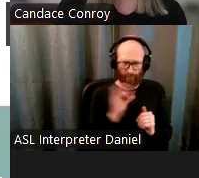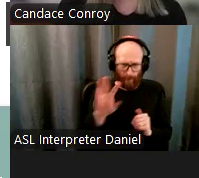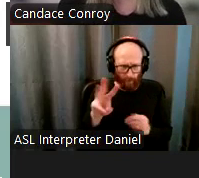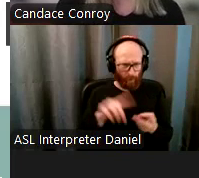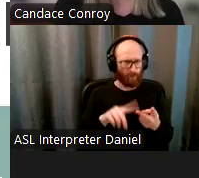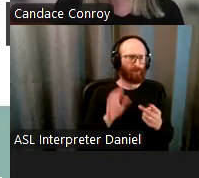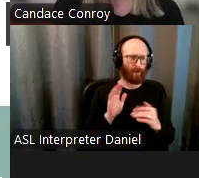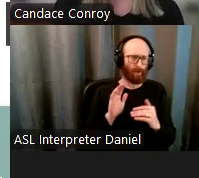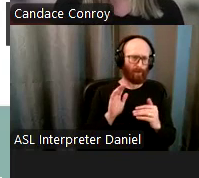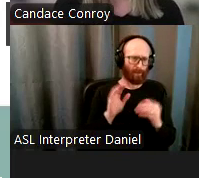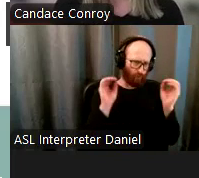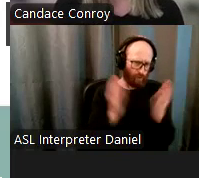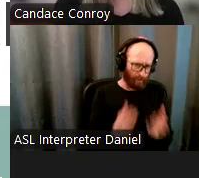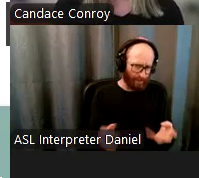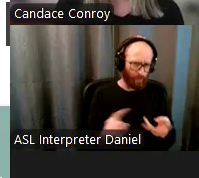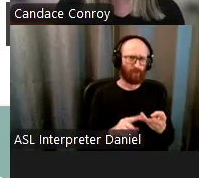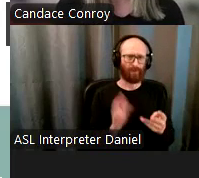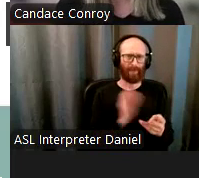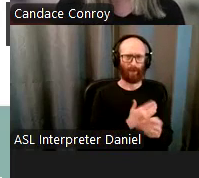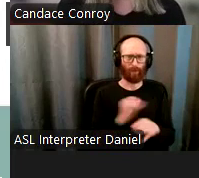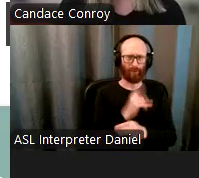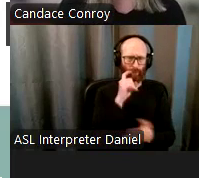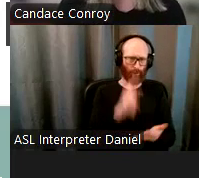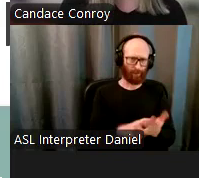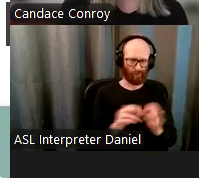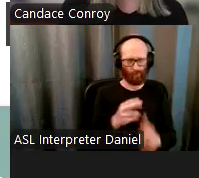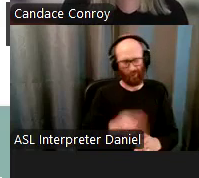industry recognized certificate - we call that the student certificate - all of this